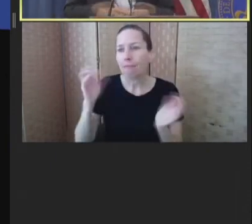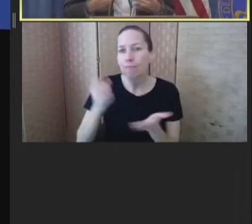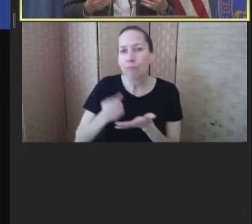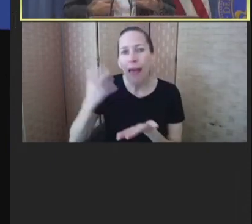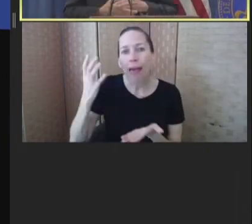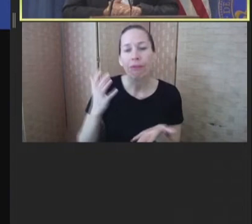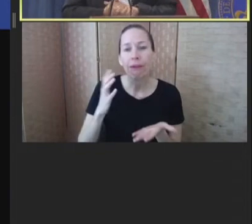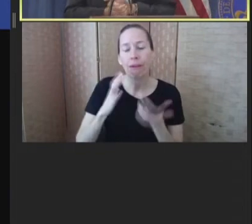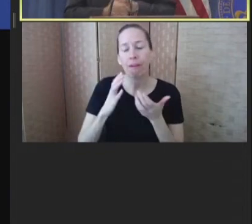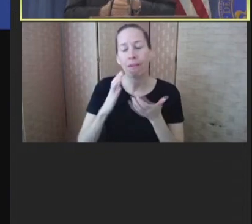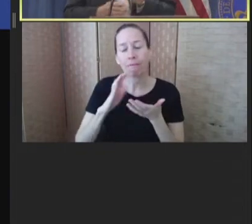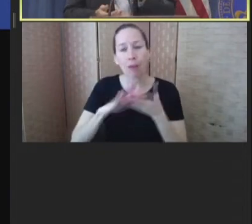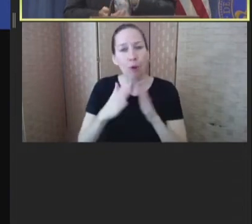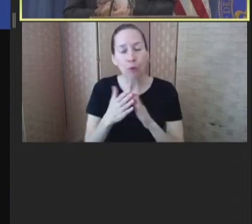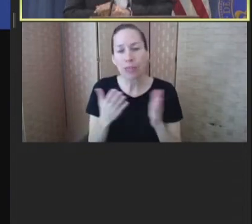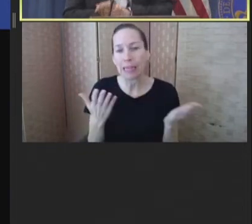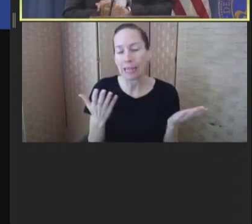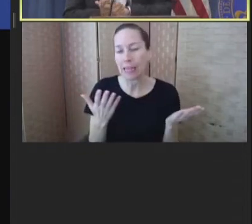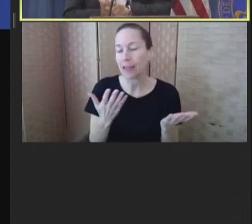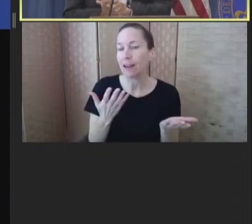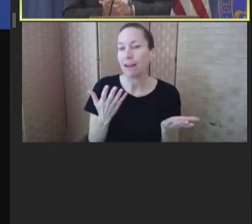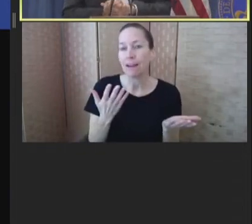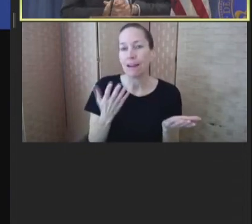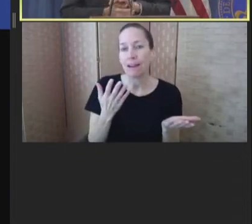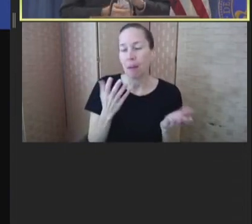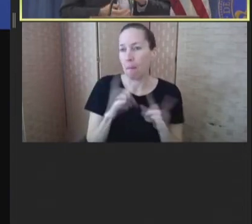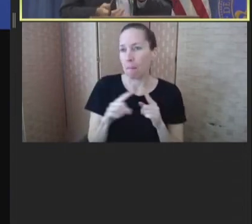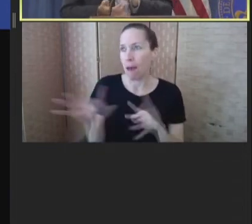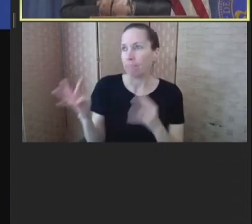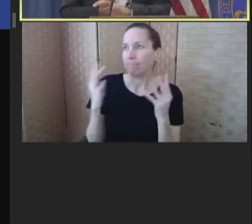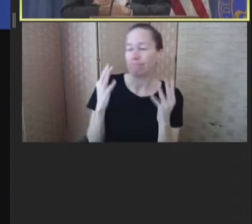John Stewart called us out and said that, you know, those people in Marin County are